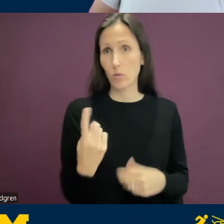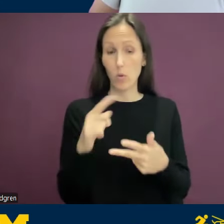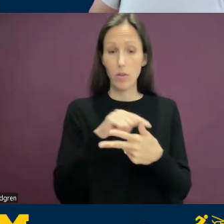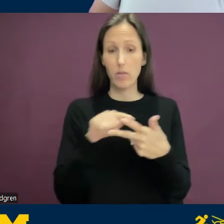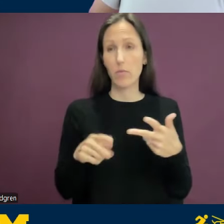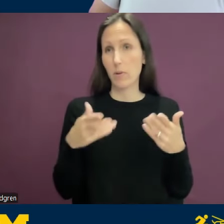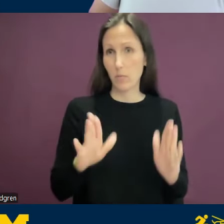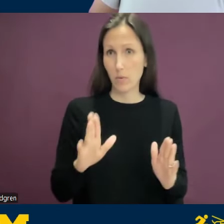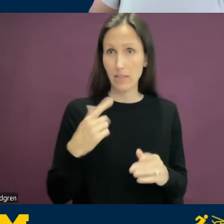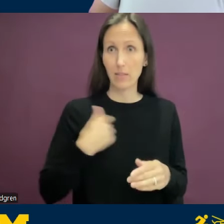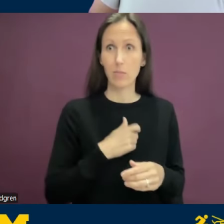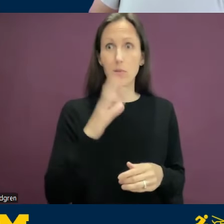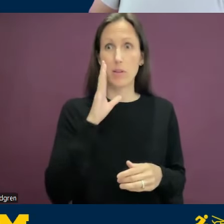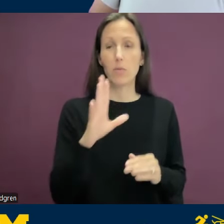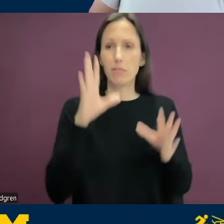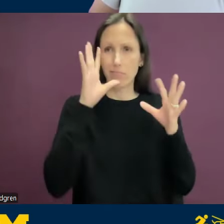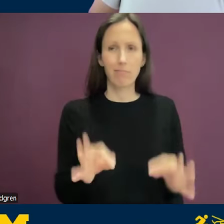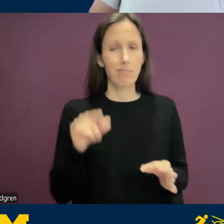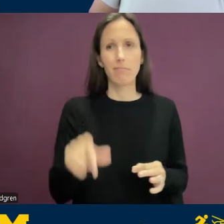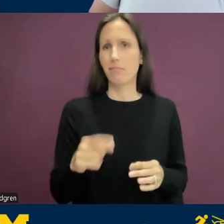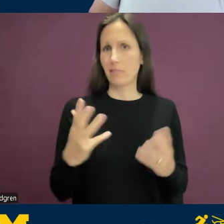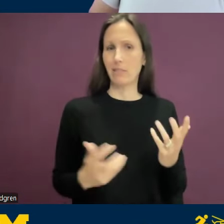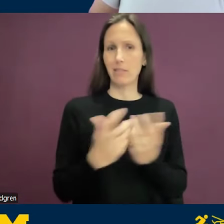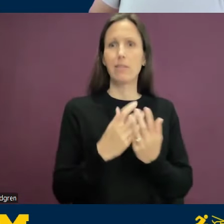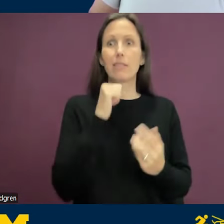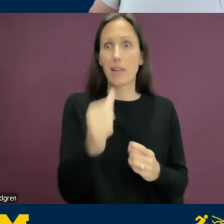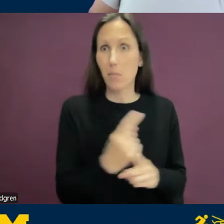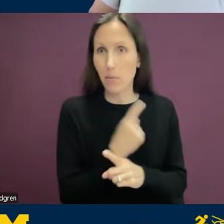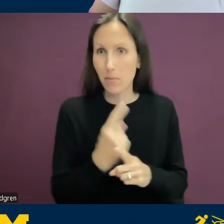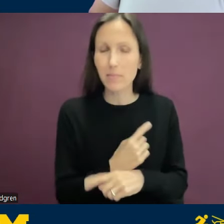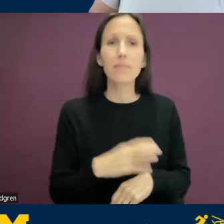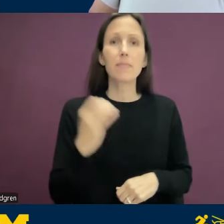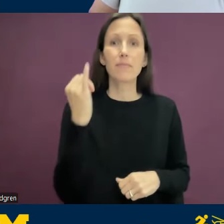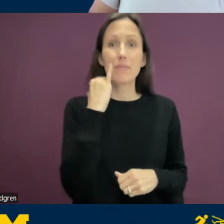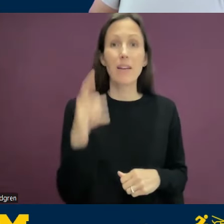in which we would find an accommodation unreasonable: If it would impose an undue burden,